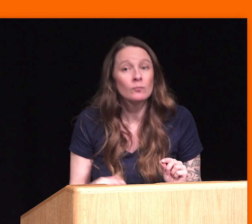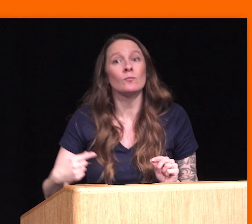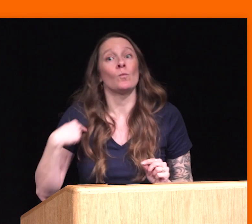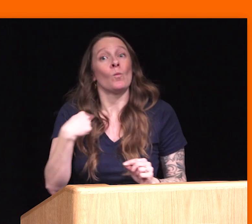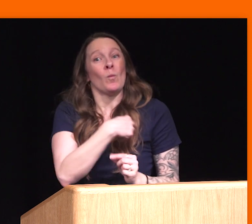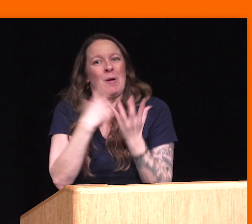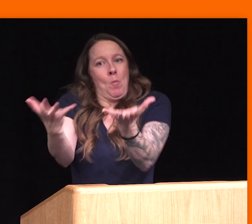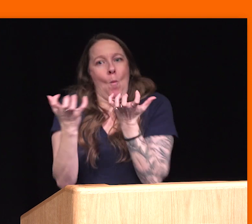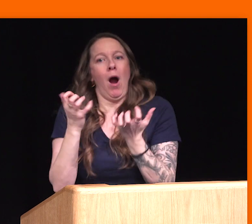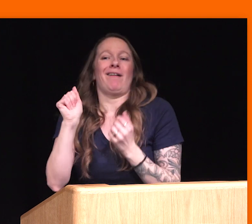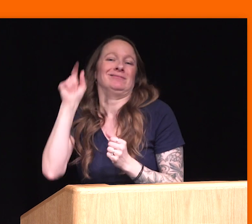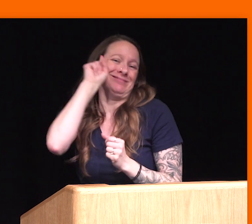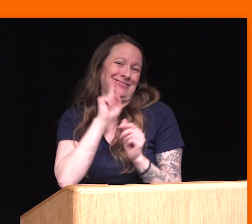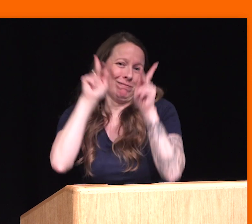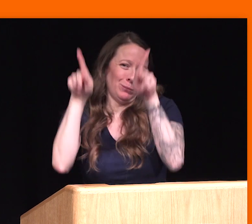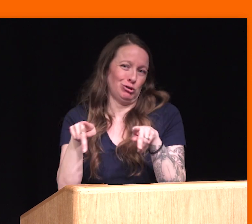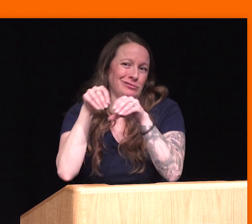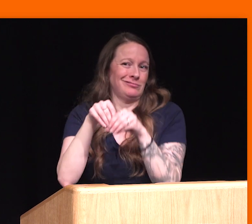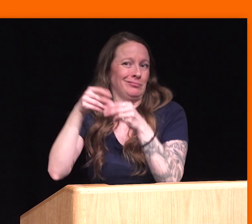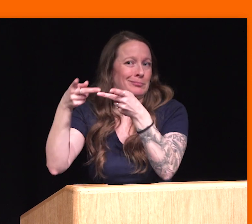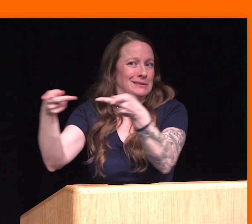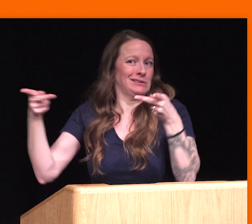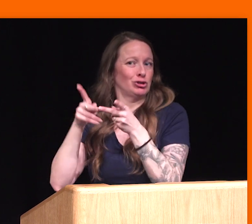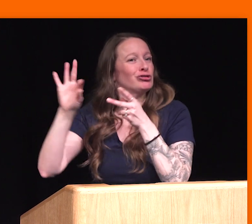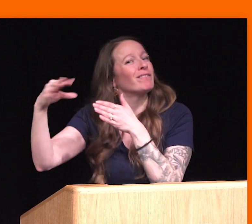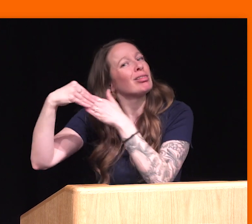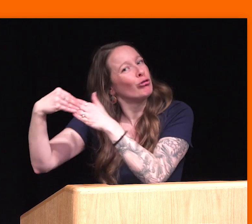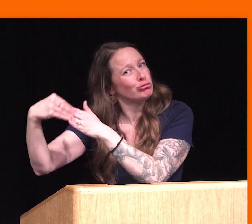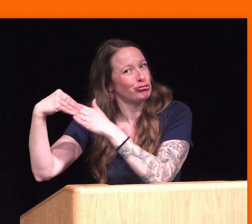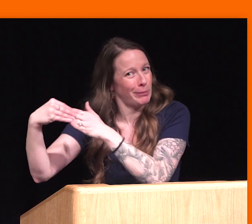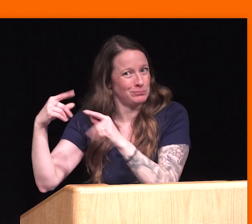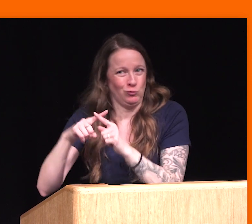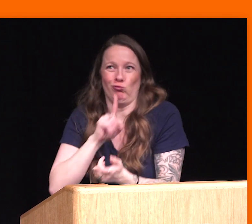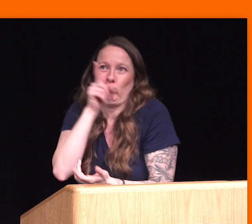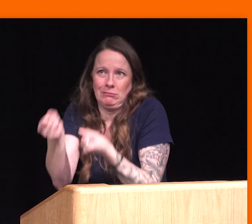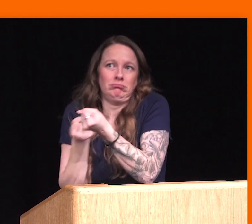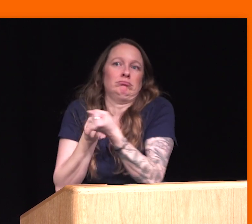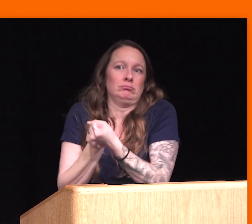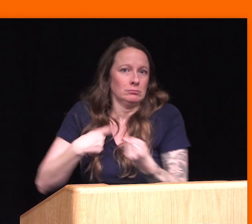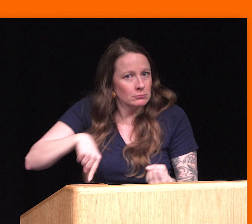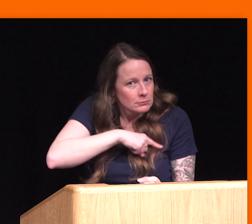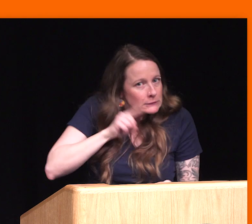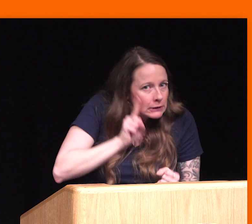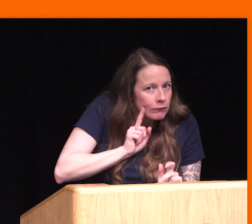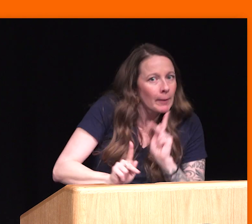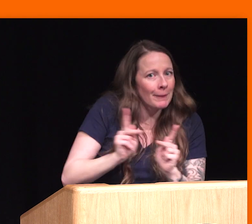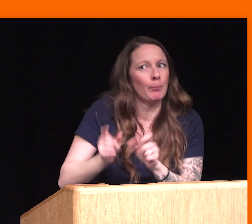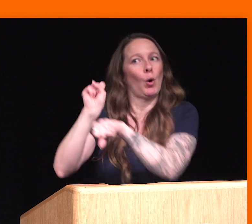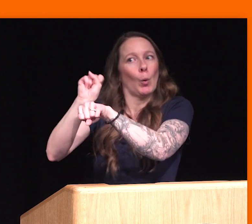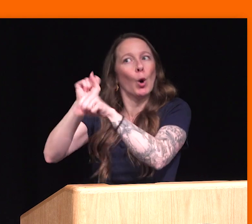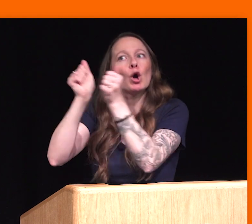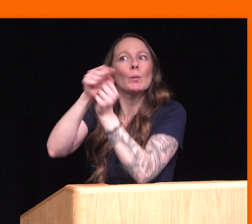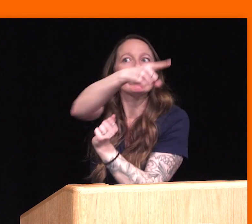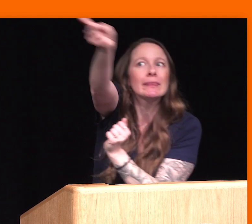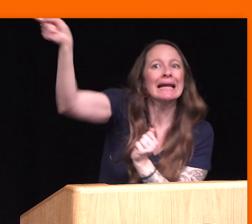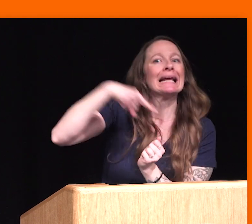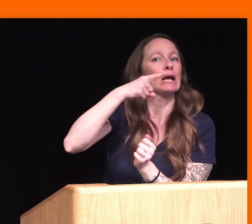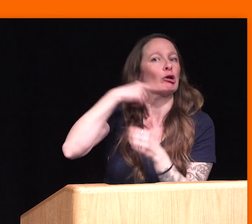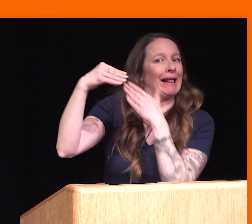had full access to interpreters when they needed them. Third, we wanted a Deaf person in a position of leadership who could really support Deaf employees